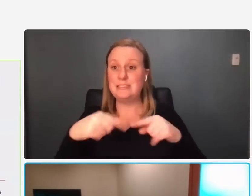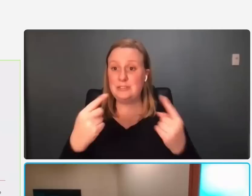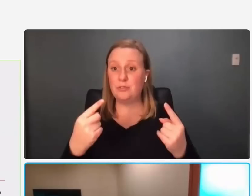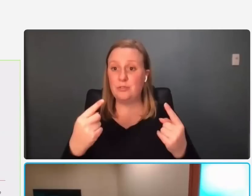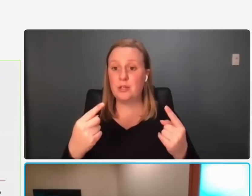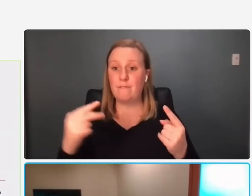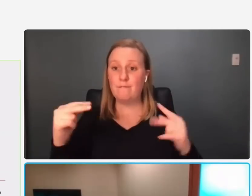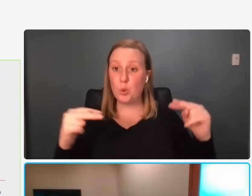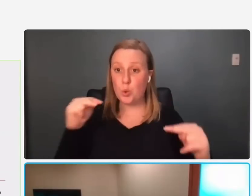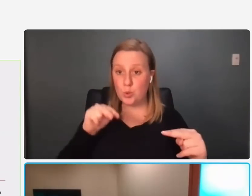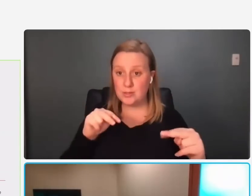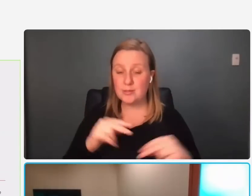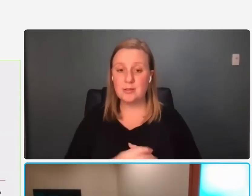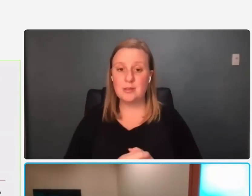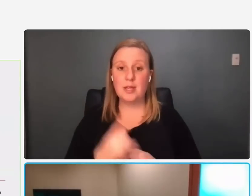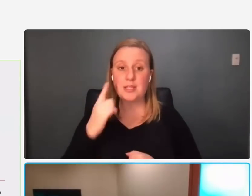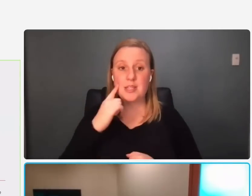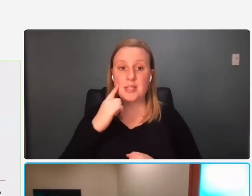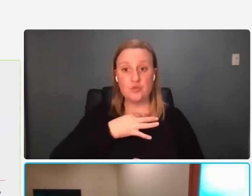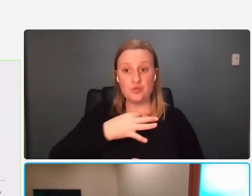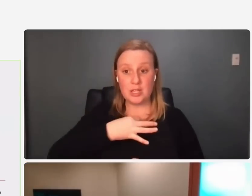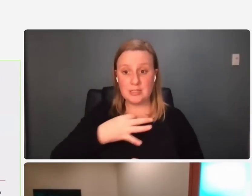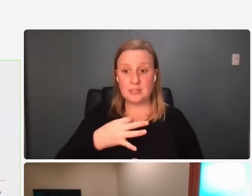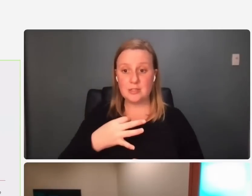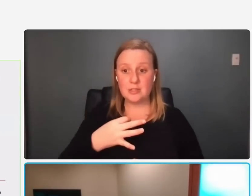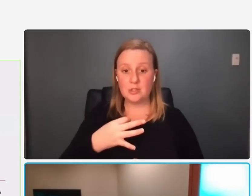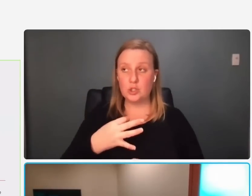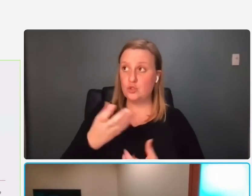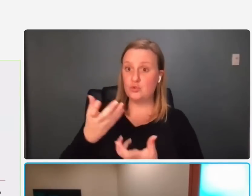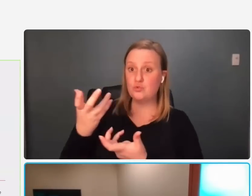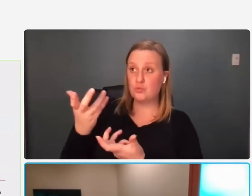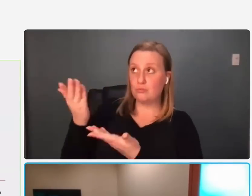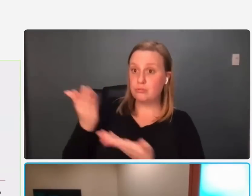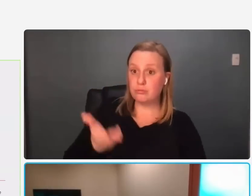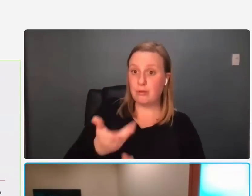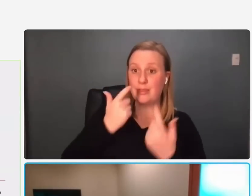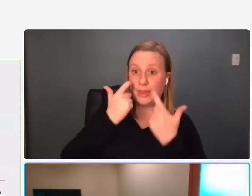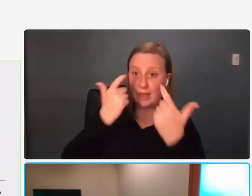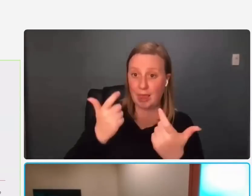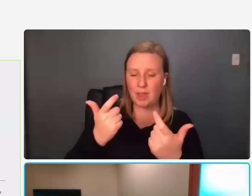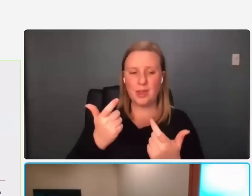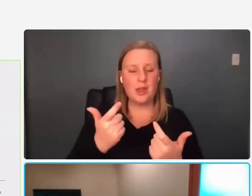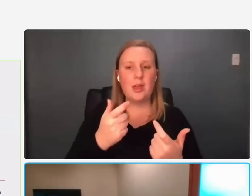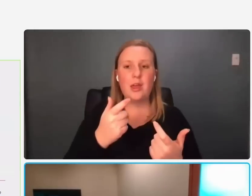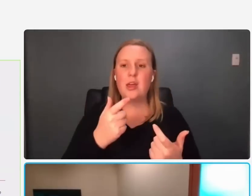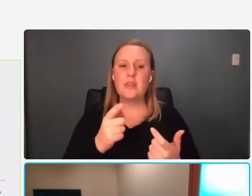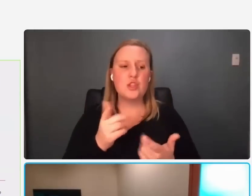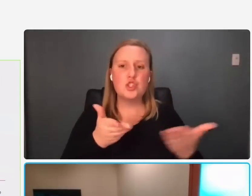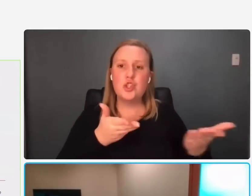And these include risks associated with care recipients, the nature or product of the service provided and the providers delivering the product or